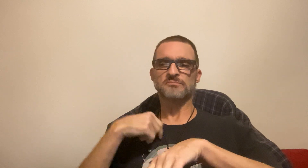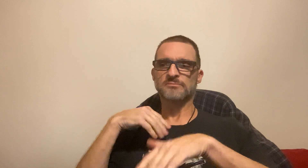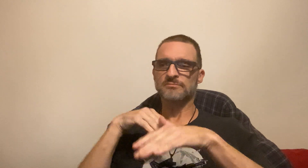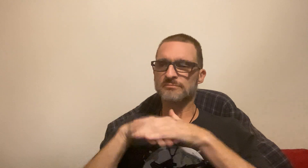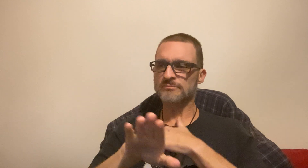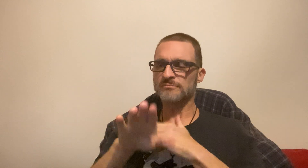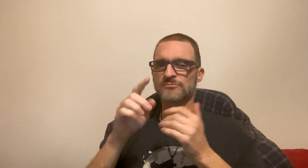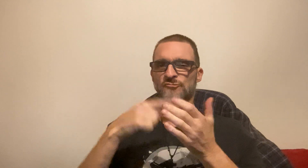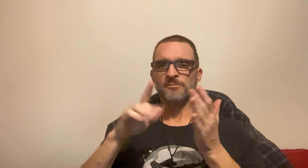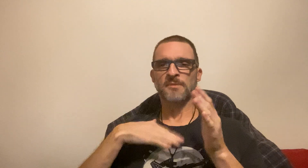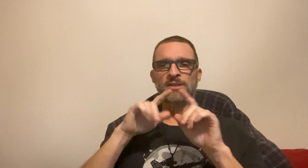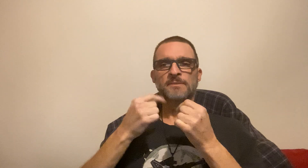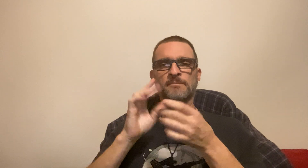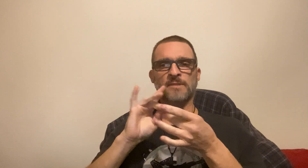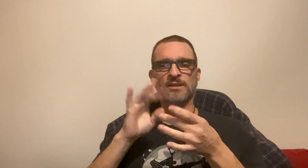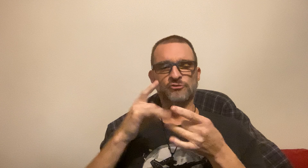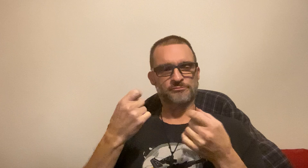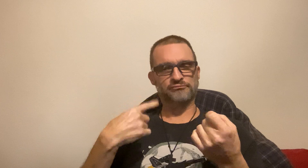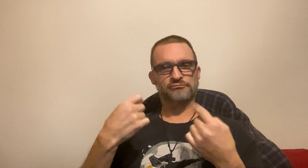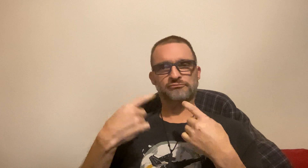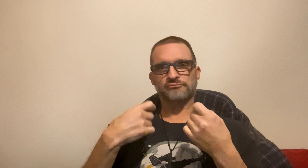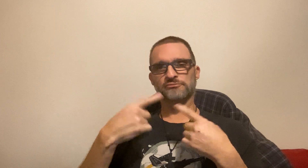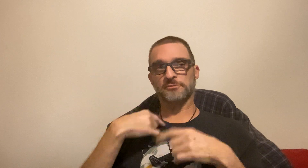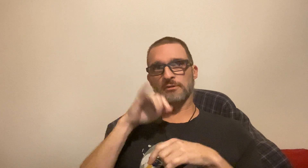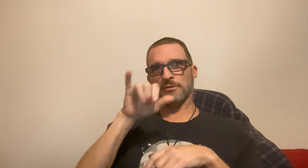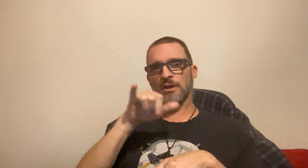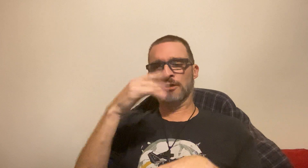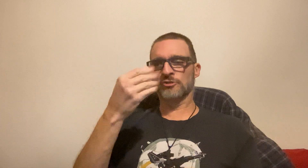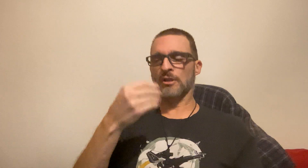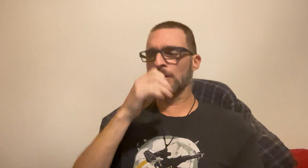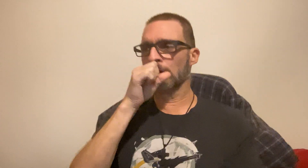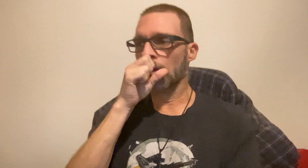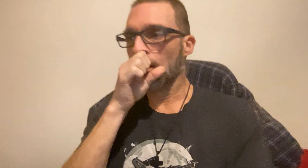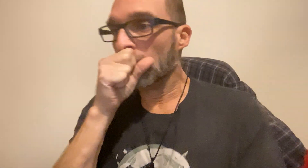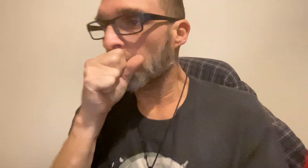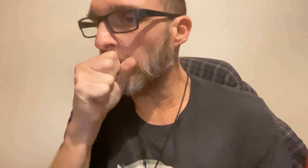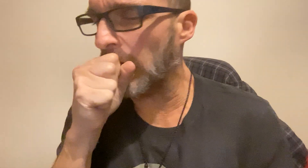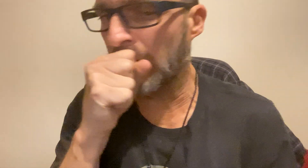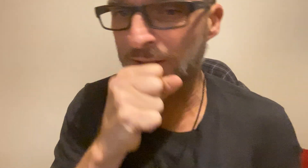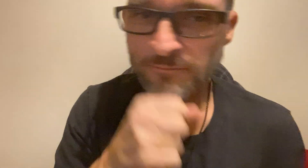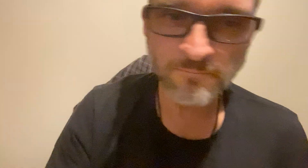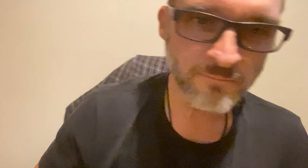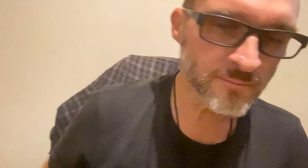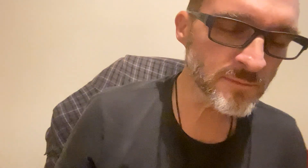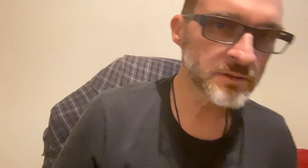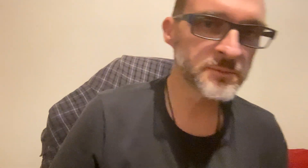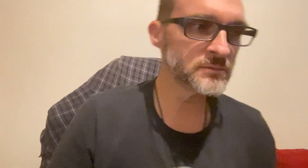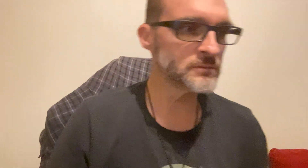Then it was time to get in the house. I checked in for my team's messages while I had been staying outside the whole time.